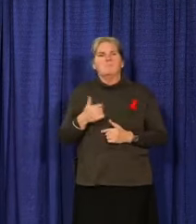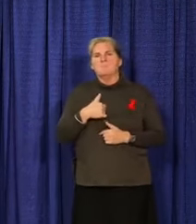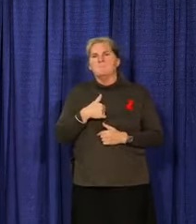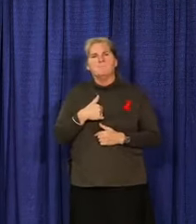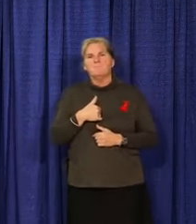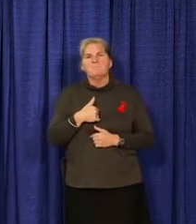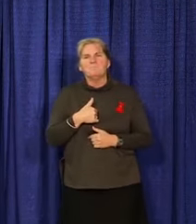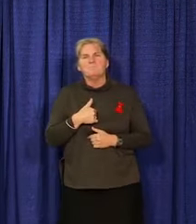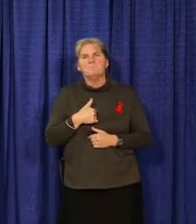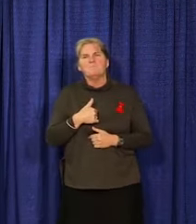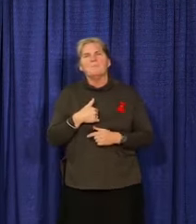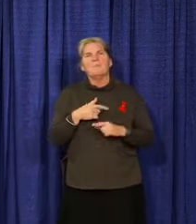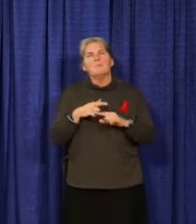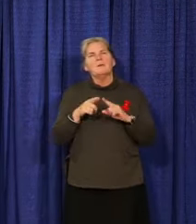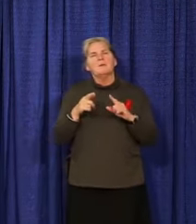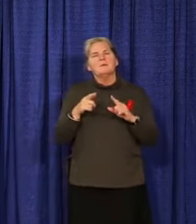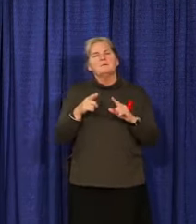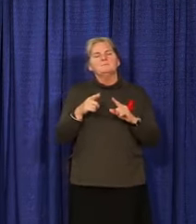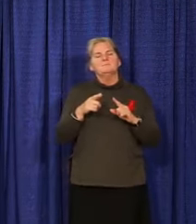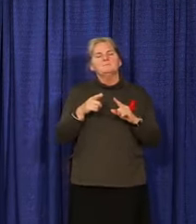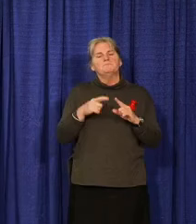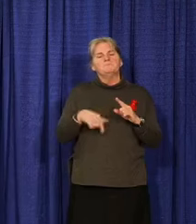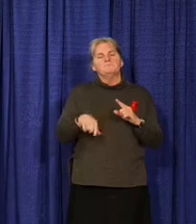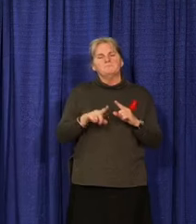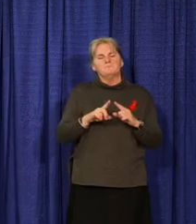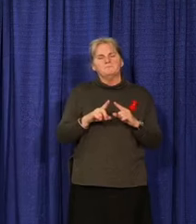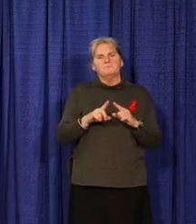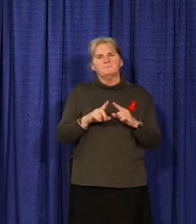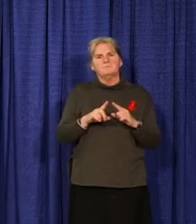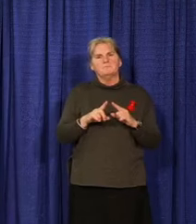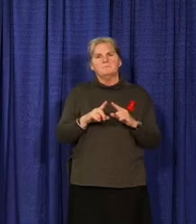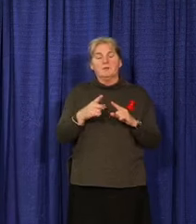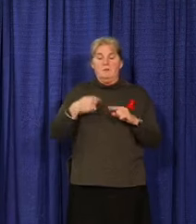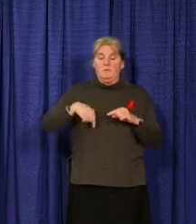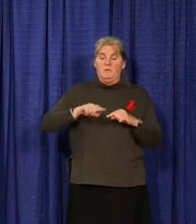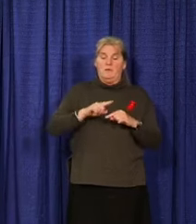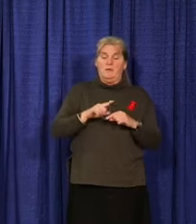the moment, but as school